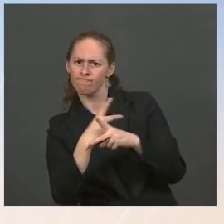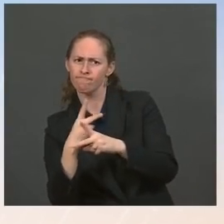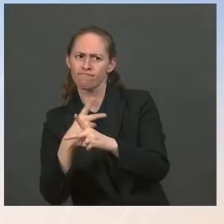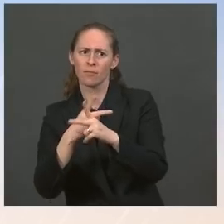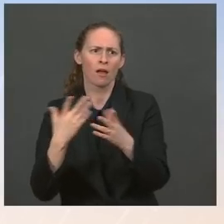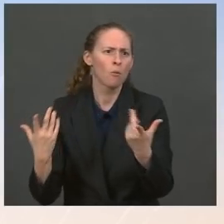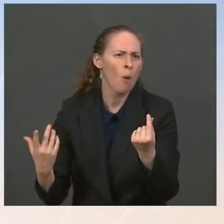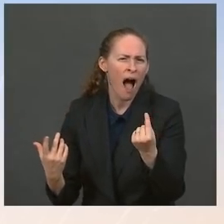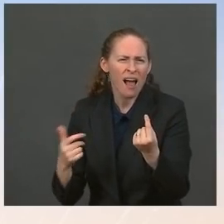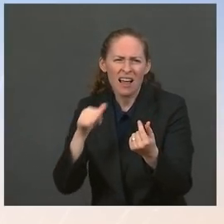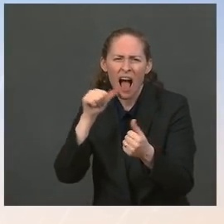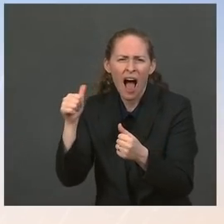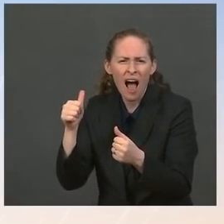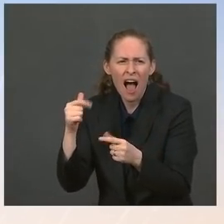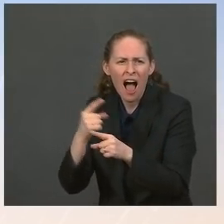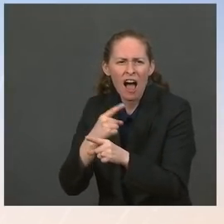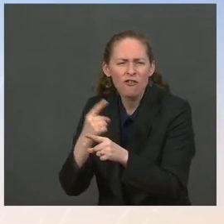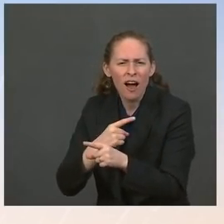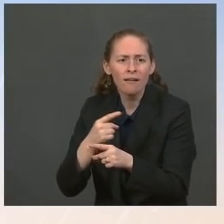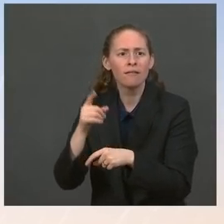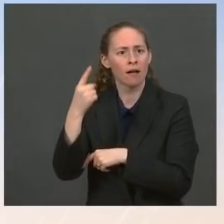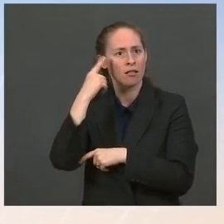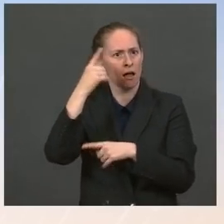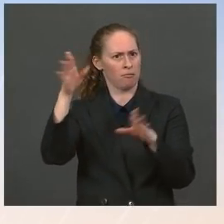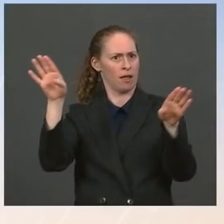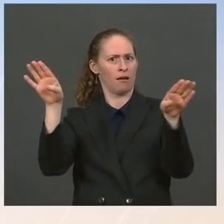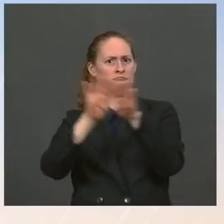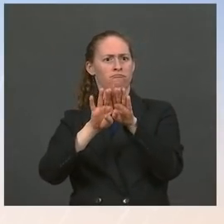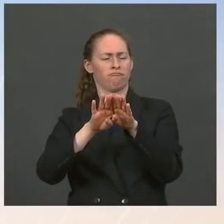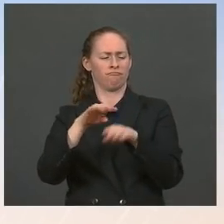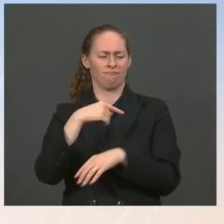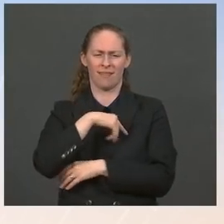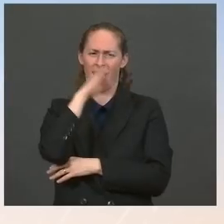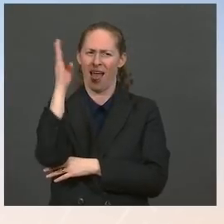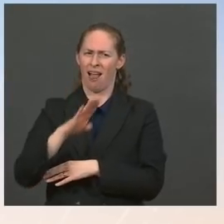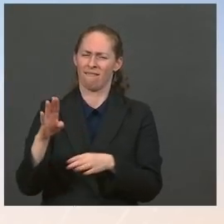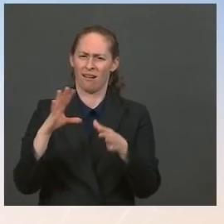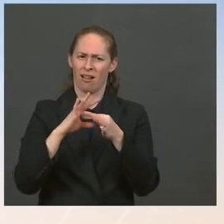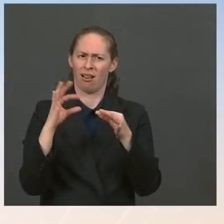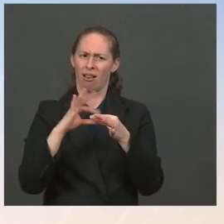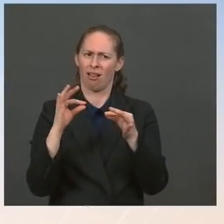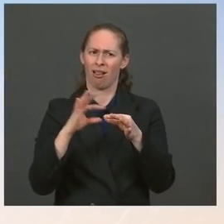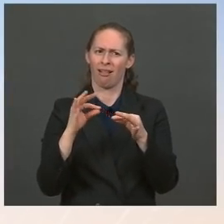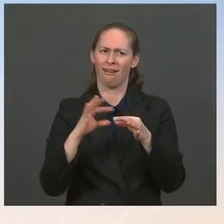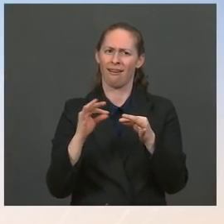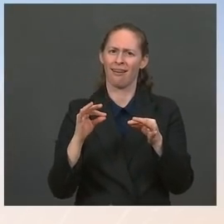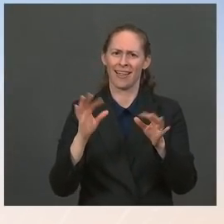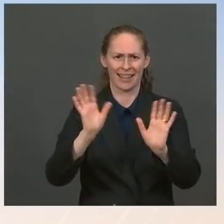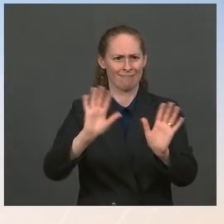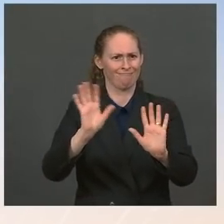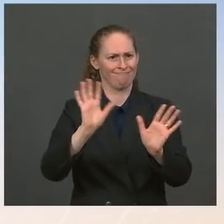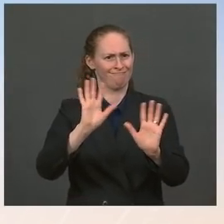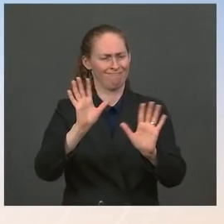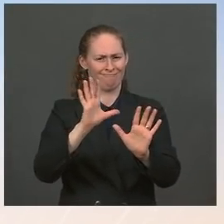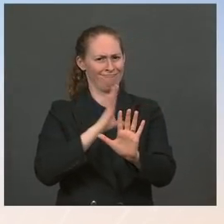that we were going to shut it down. The Press: No. Ms. Jean-Pierre: But that is -- that is not inaccurate. >> The Press: Just asking. Ms. Jean-Pierre: Okay. Great. Great, great, great. But the Army Corps of Engineers